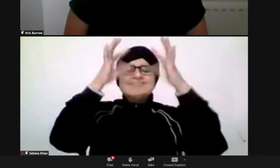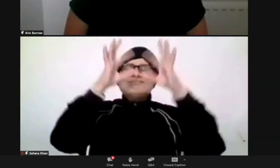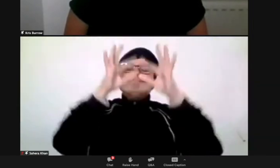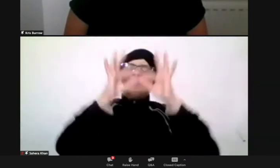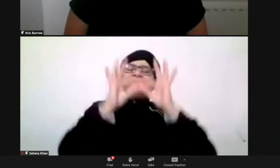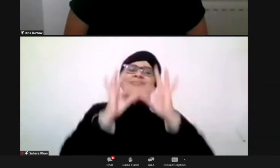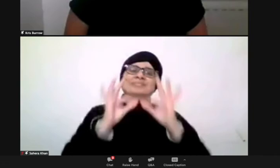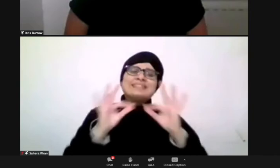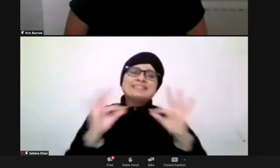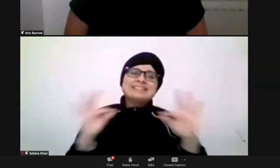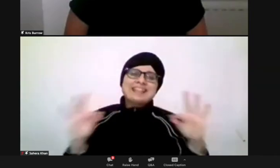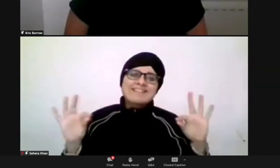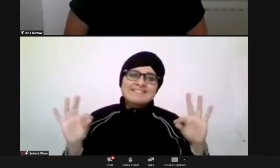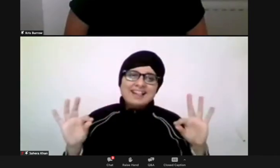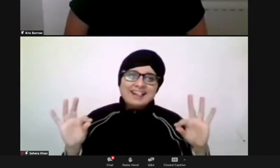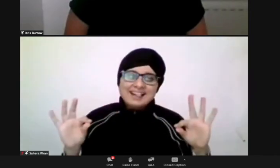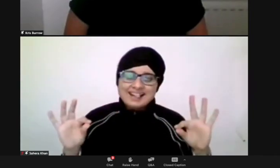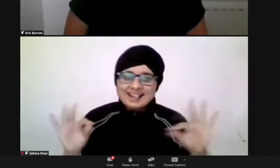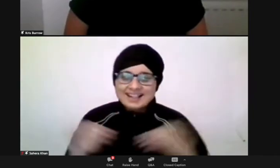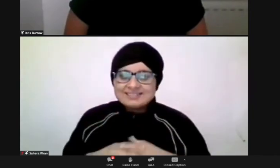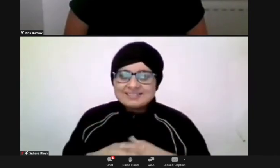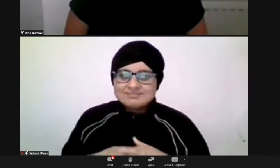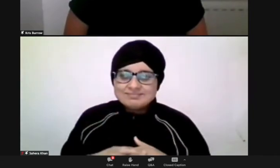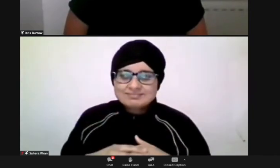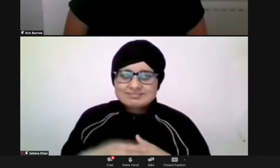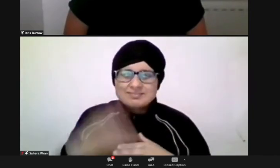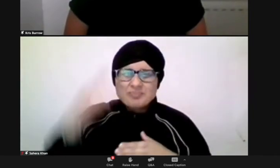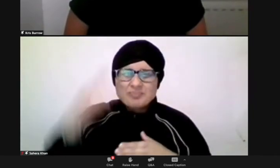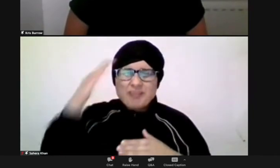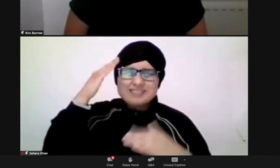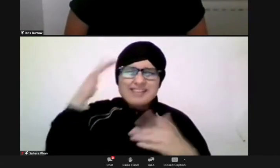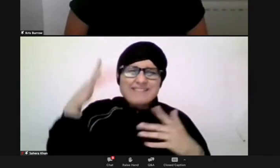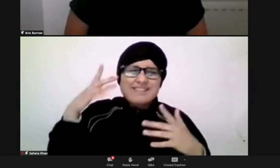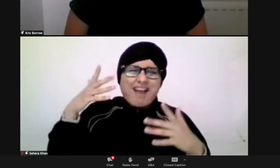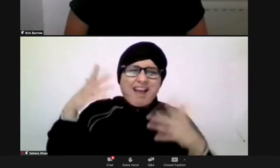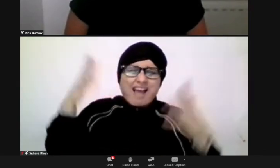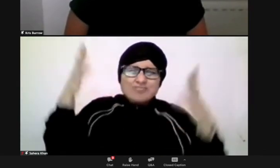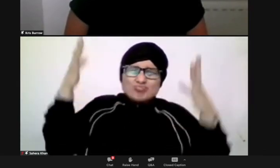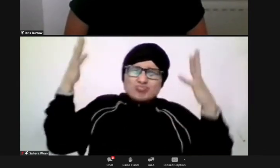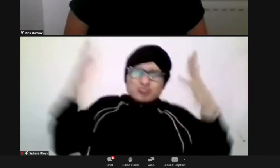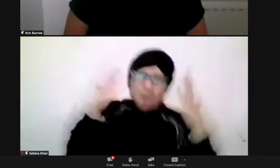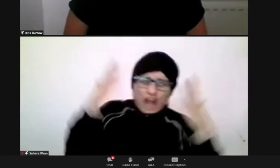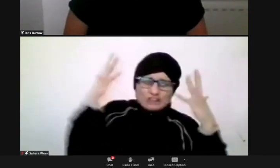My mind. Starts to trickle and create. My mind is peaceful.